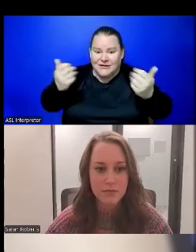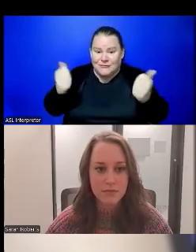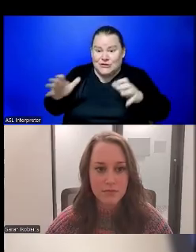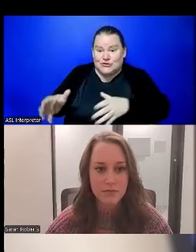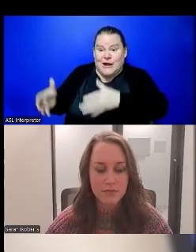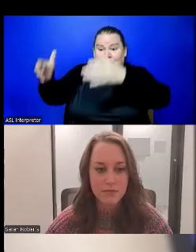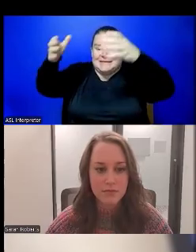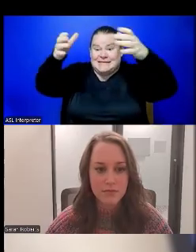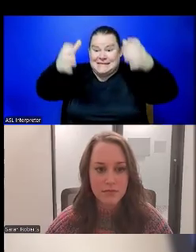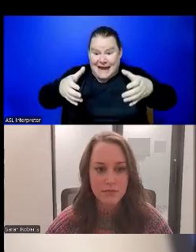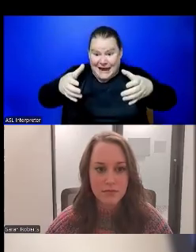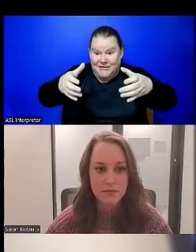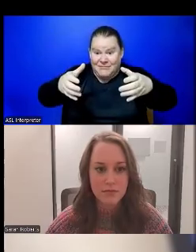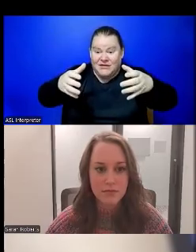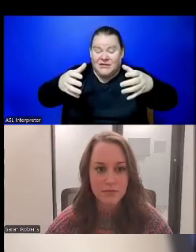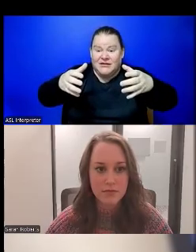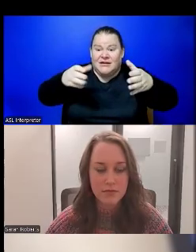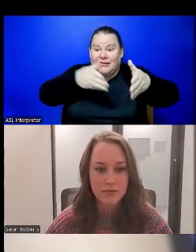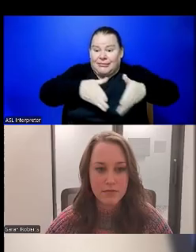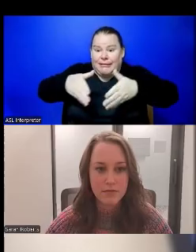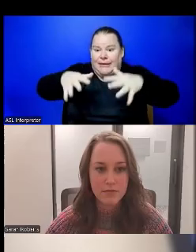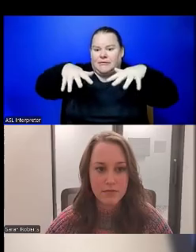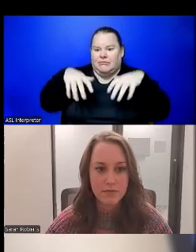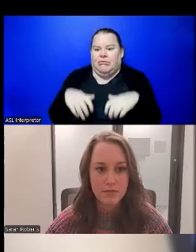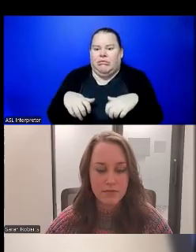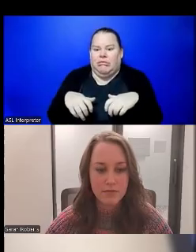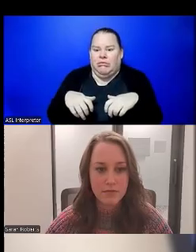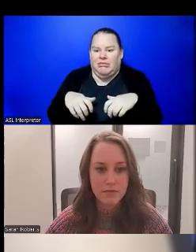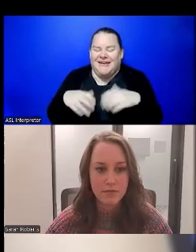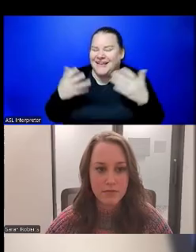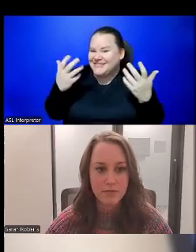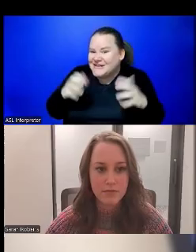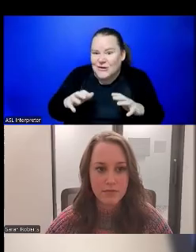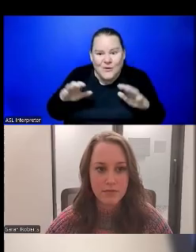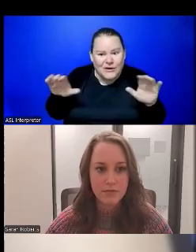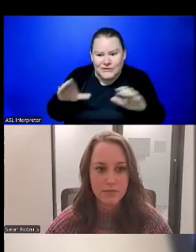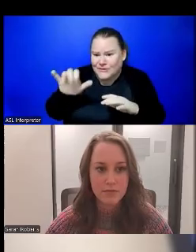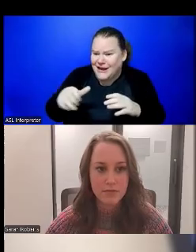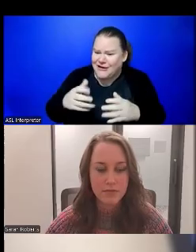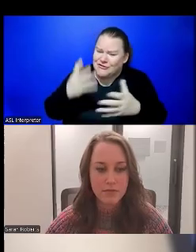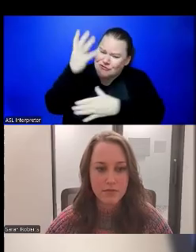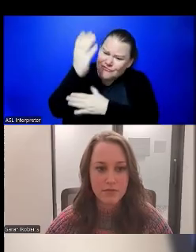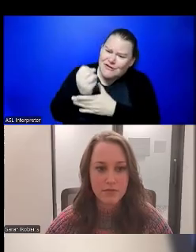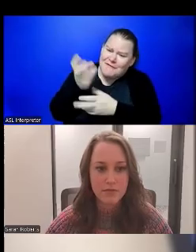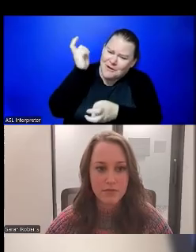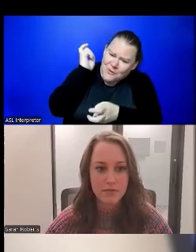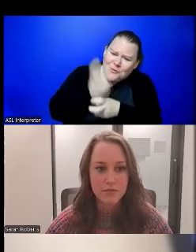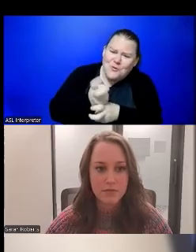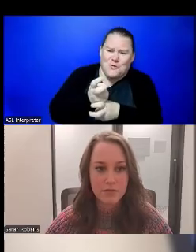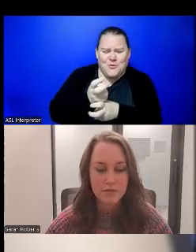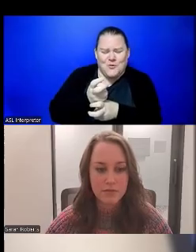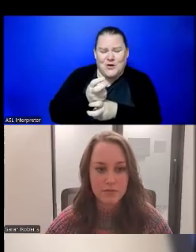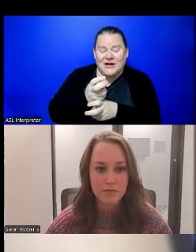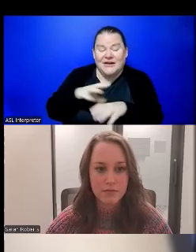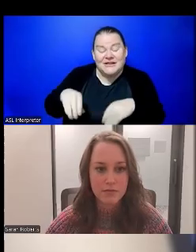just squish. They don't they don't want to do any of that. Gravity is hard, and so when you give them growth hormone, their